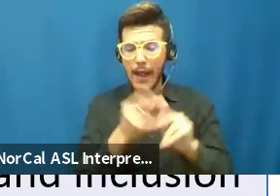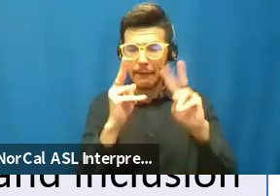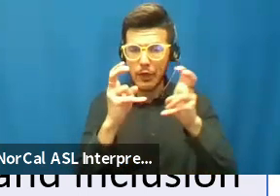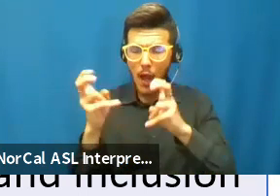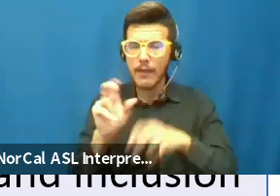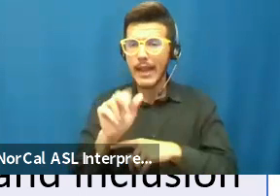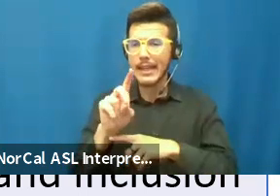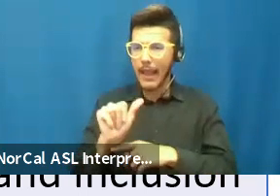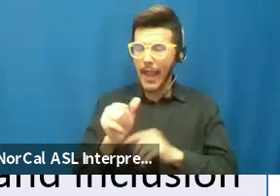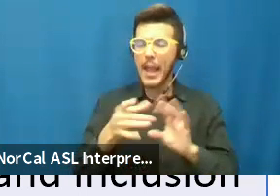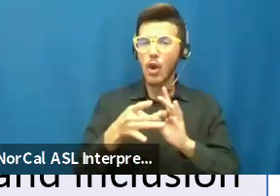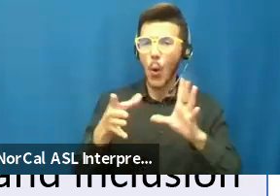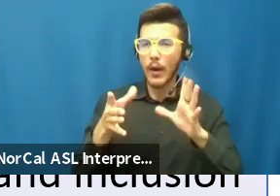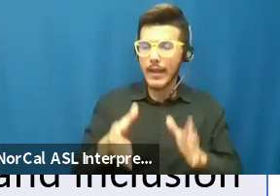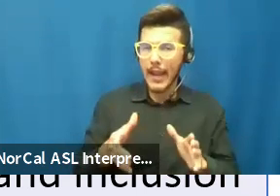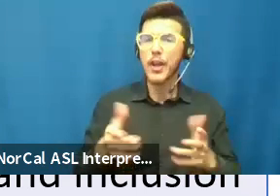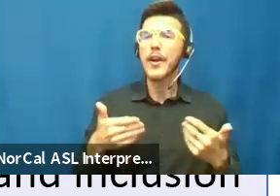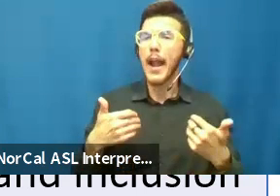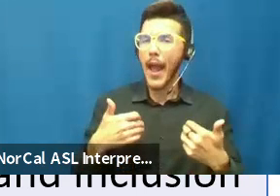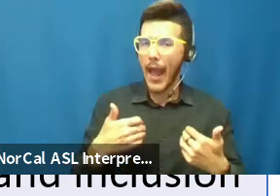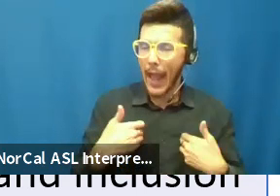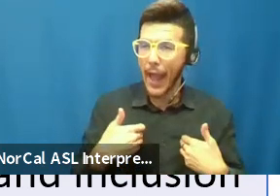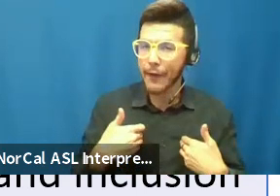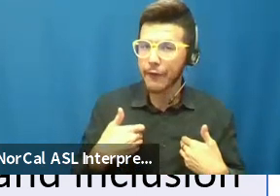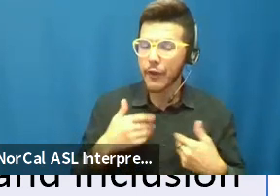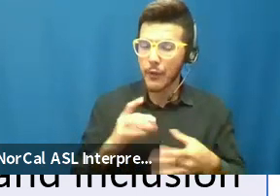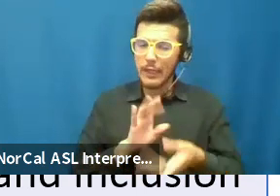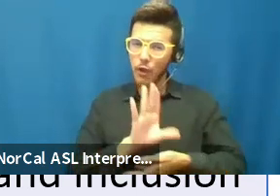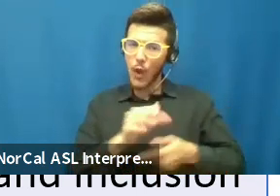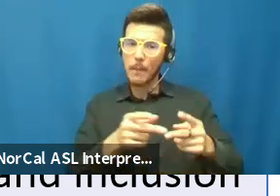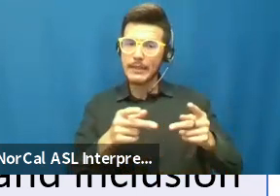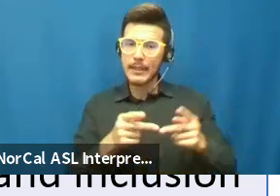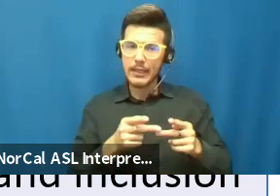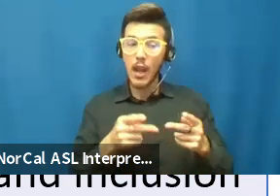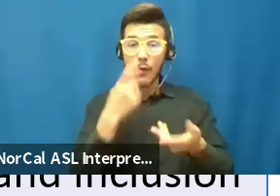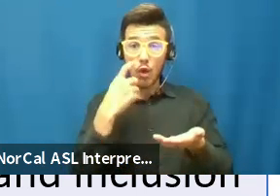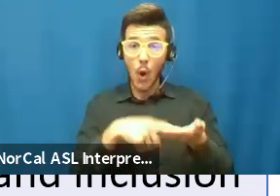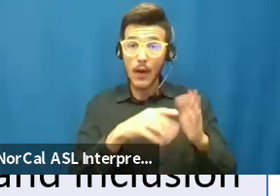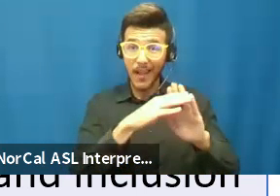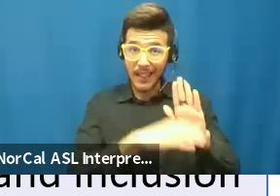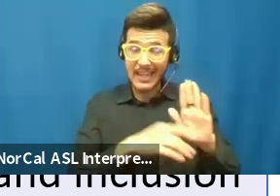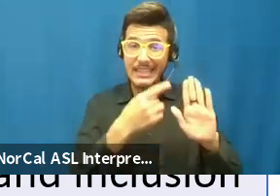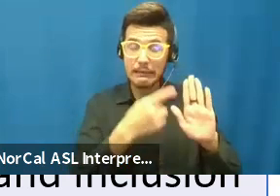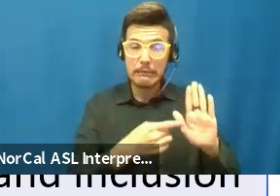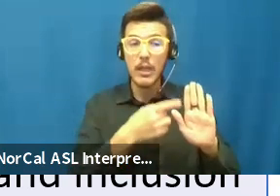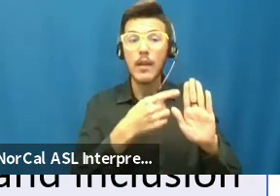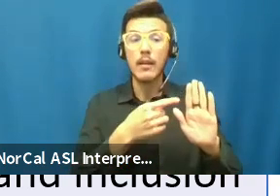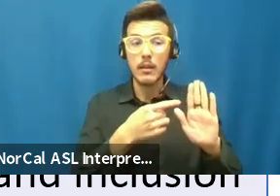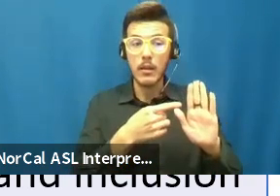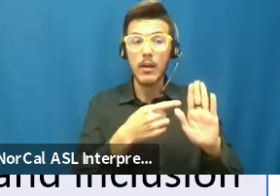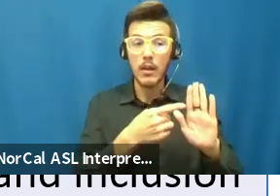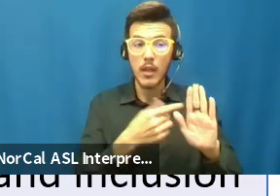coordinators had as part of their positions, and you can see from this list, it was a huge variety.